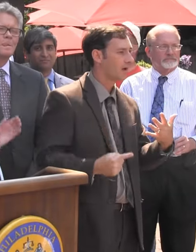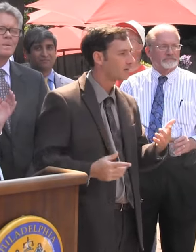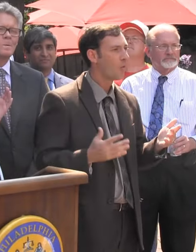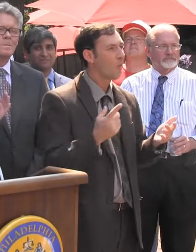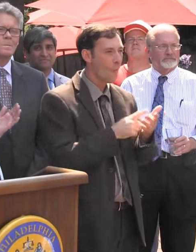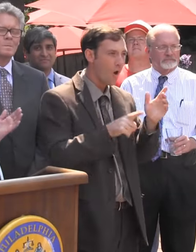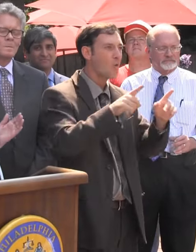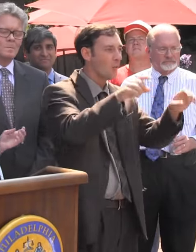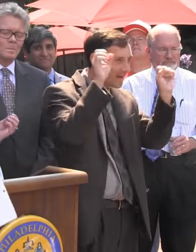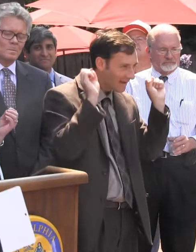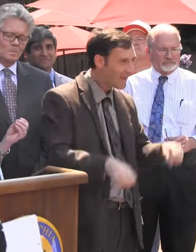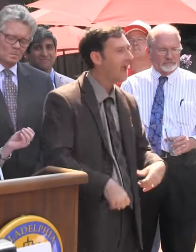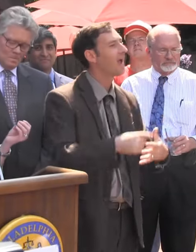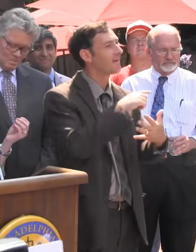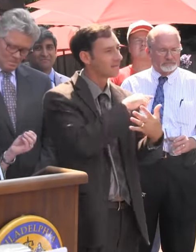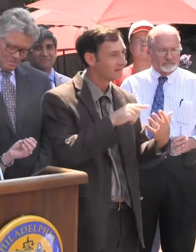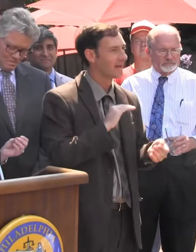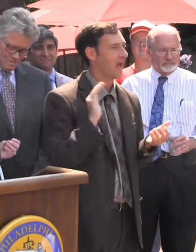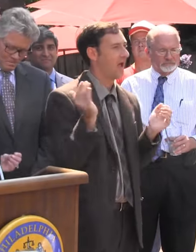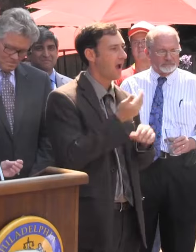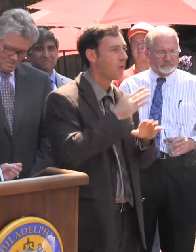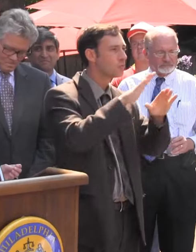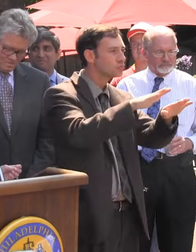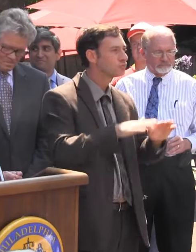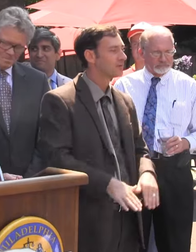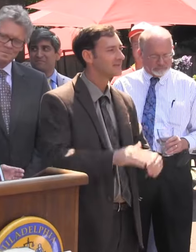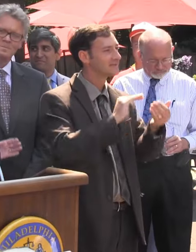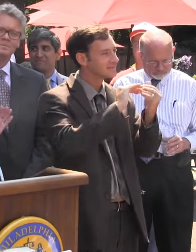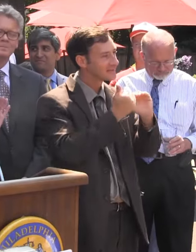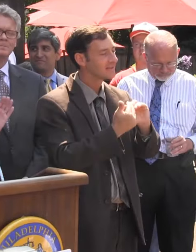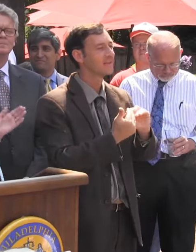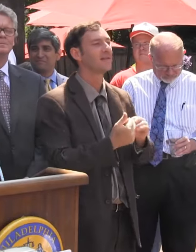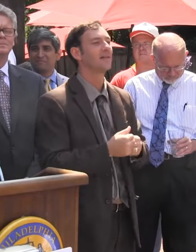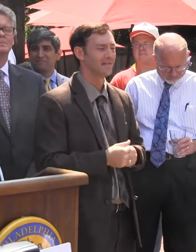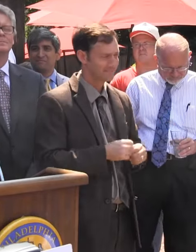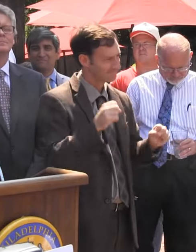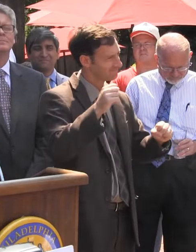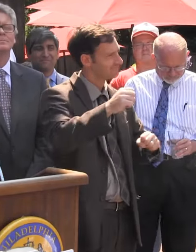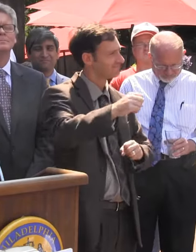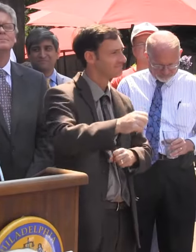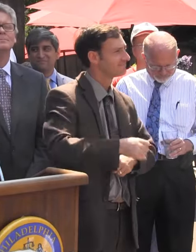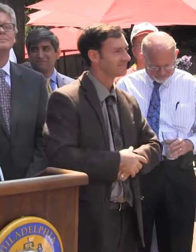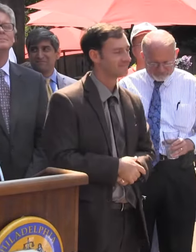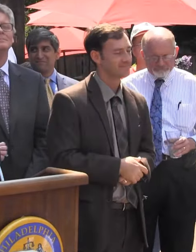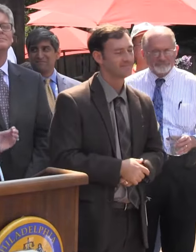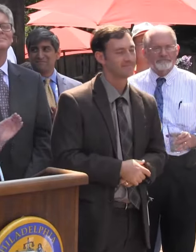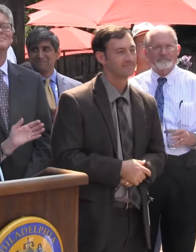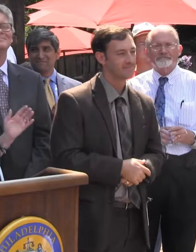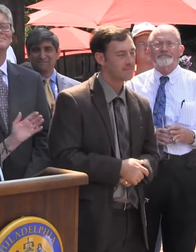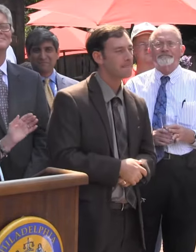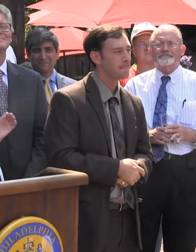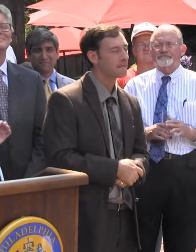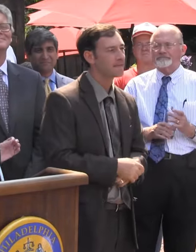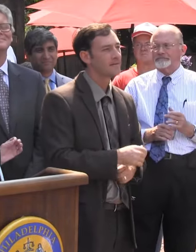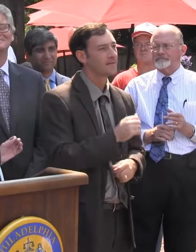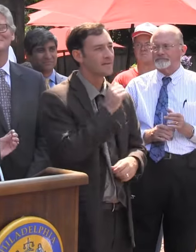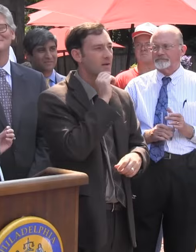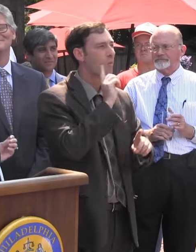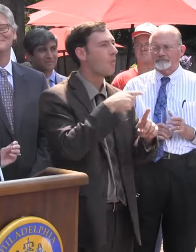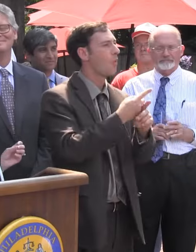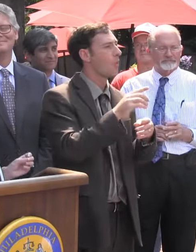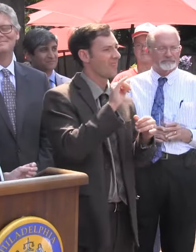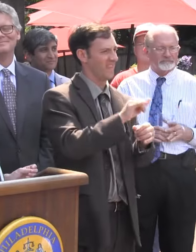what you can do in our great city. Yes! And not just on the weekend of Pope Francis's